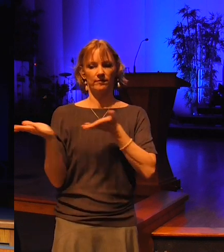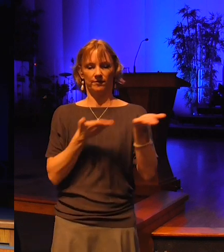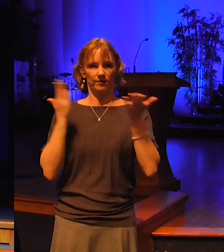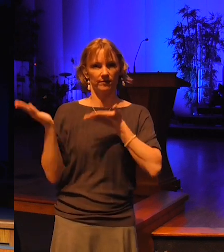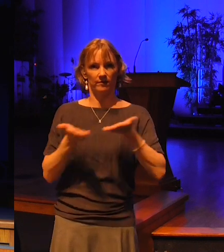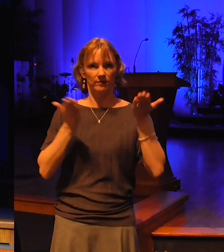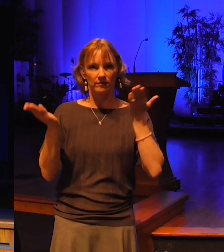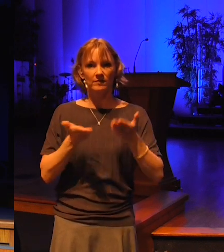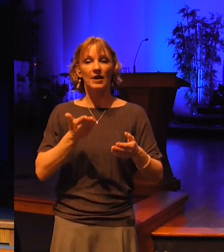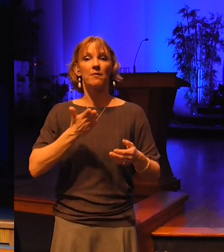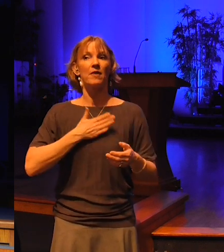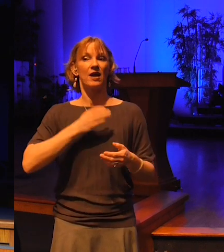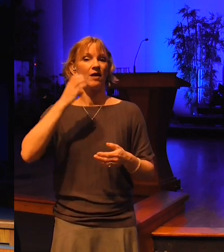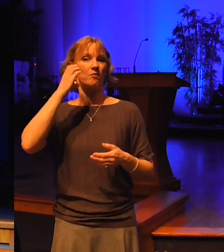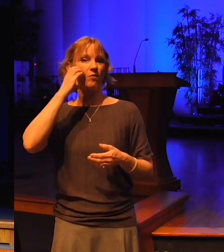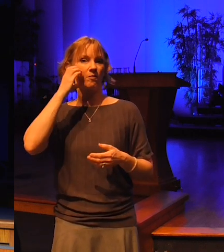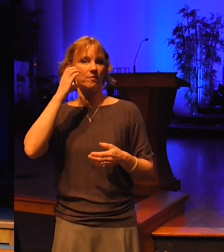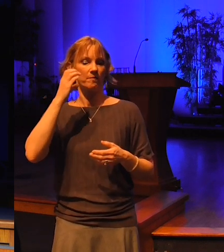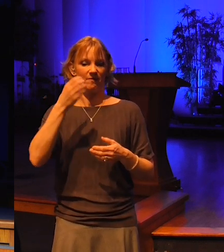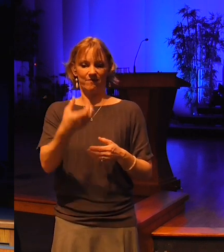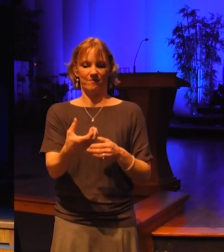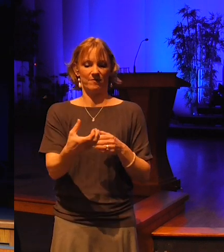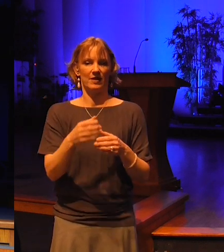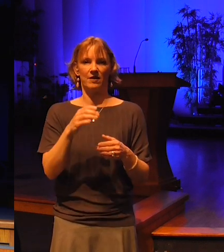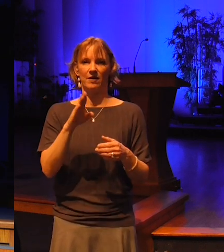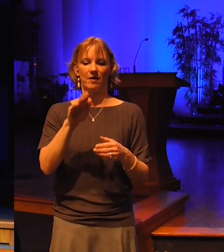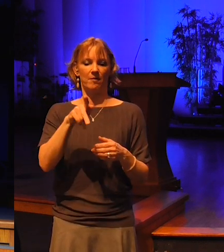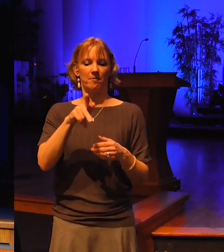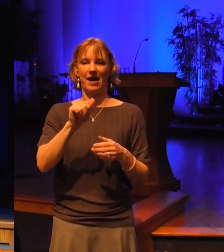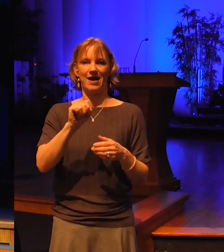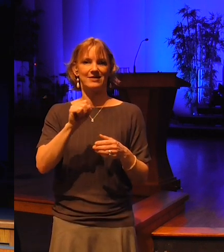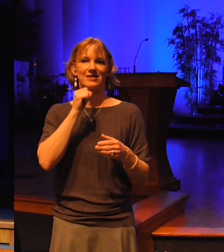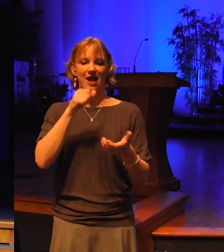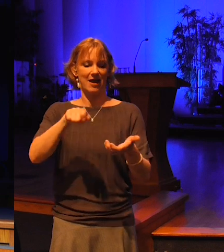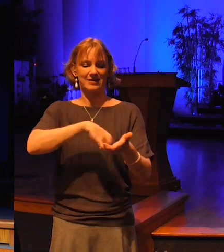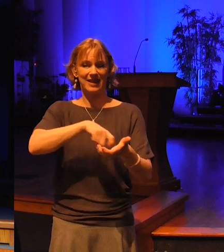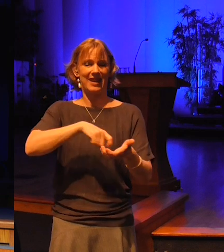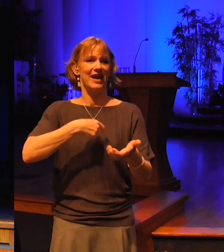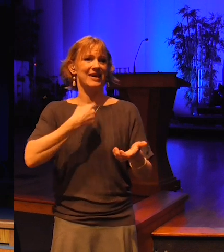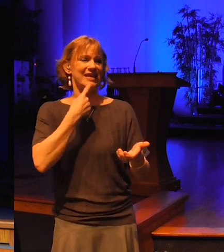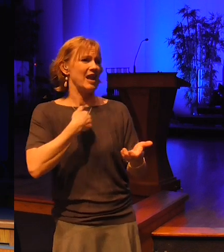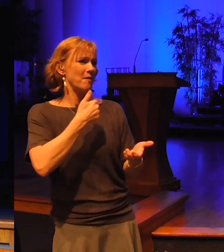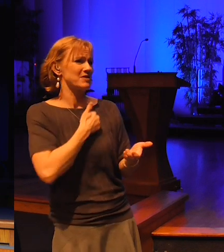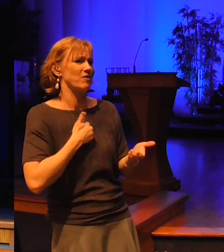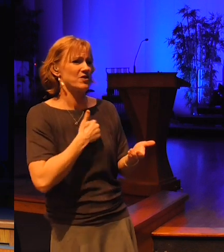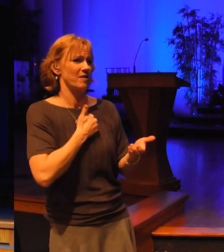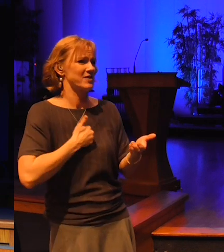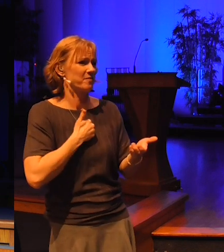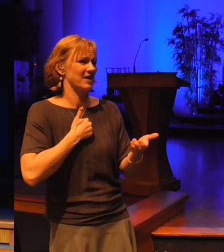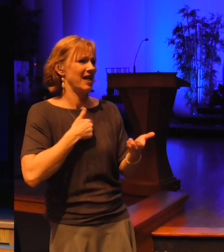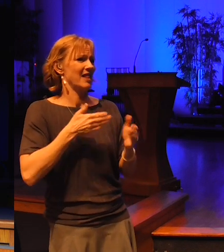pass isn't scanning she continues to do and I say "I'm so sorry i'm so sorry let me try to do that thing with my fingers that only works when you're not trying